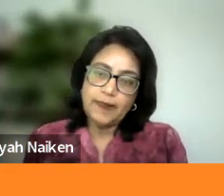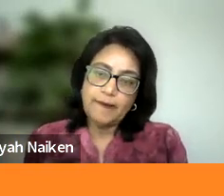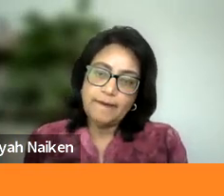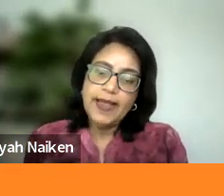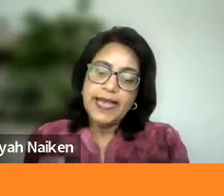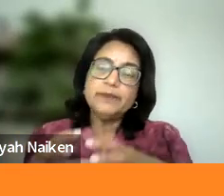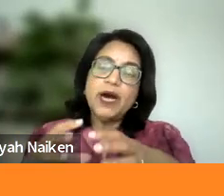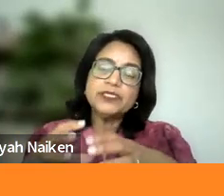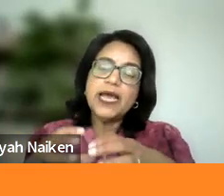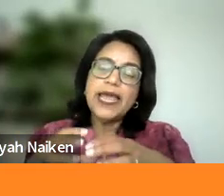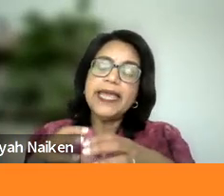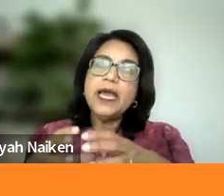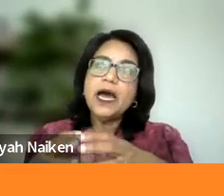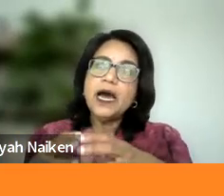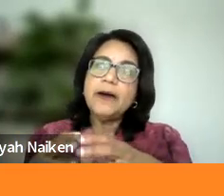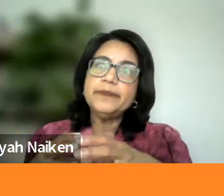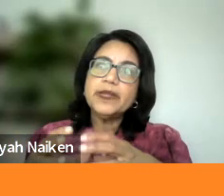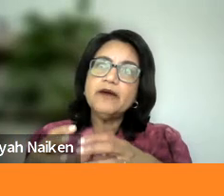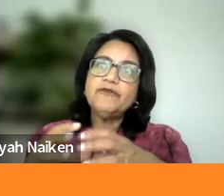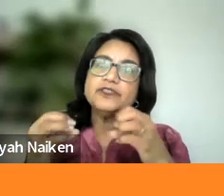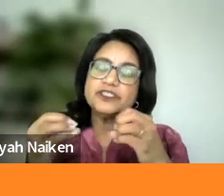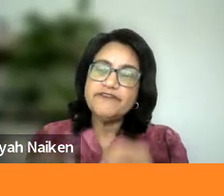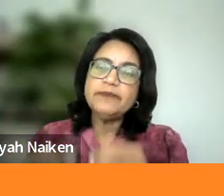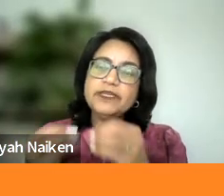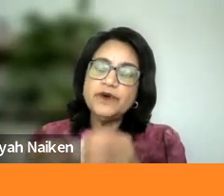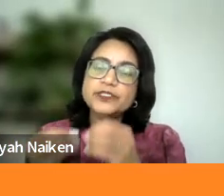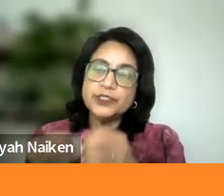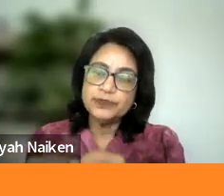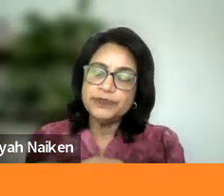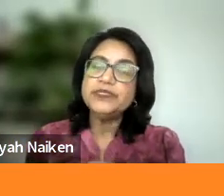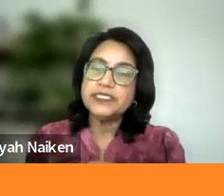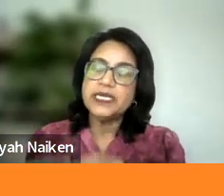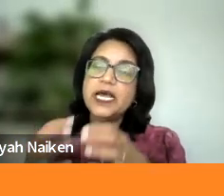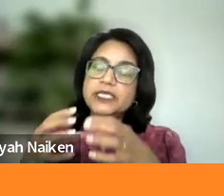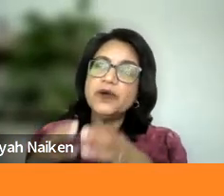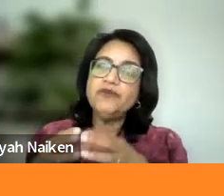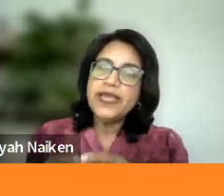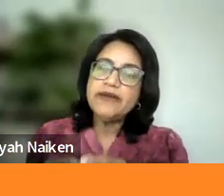cultures on the right-hand side, it's about a group focus.